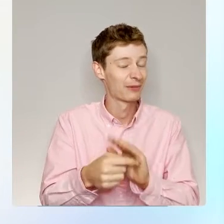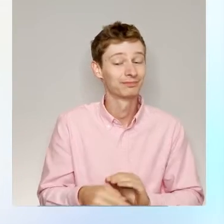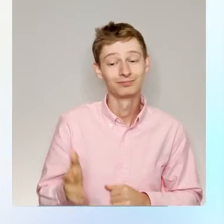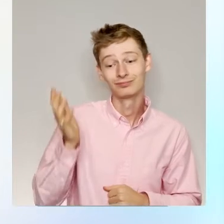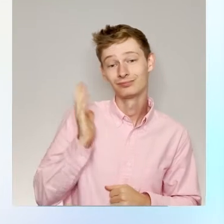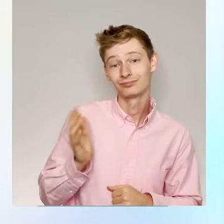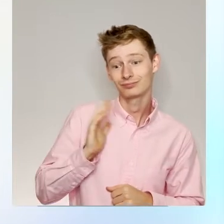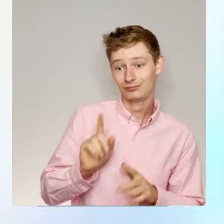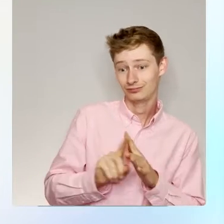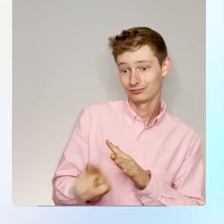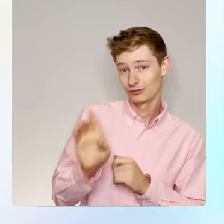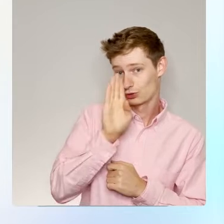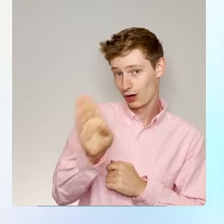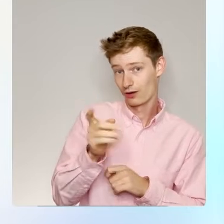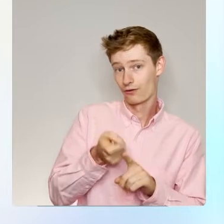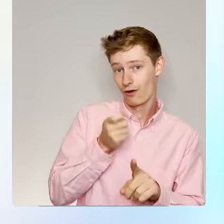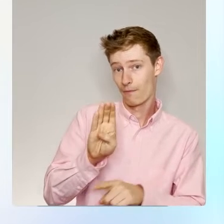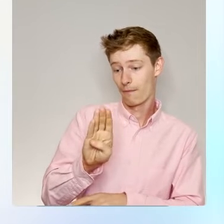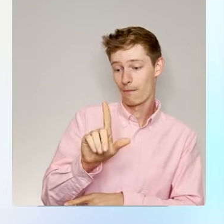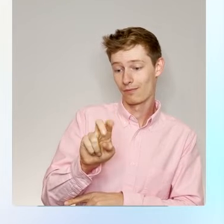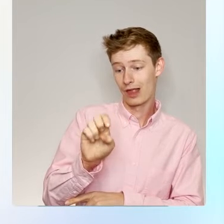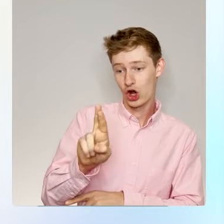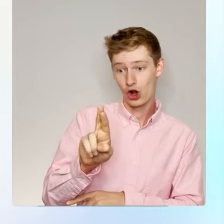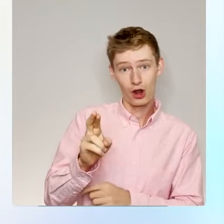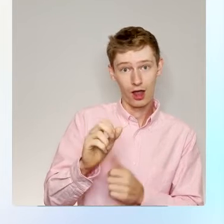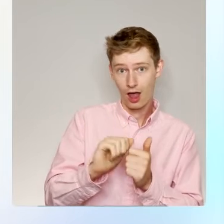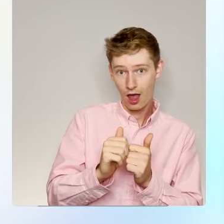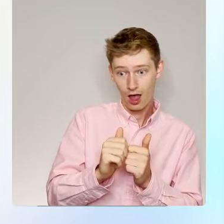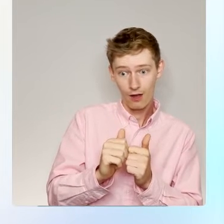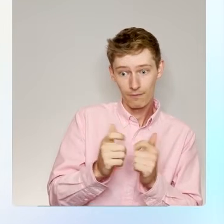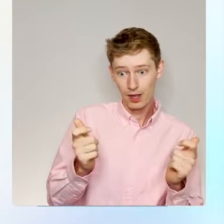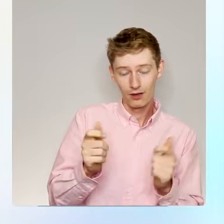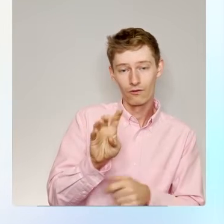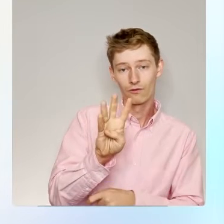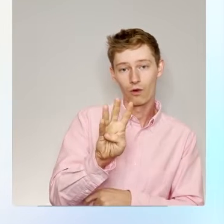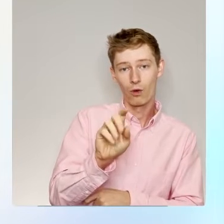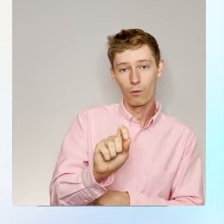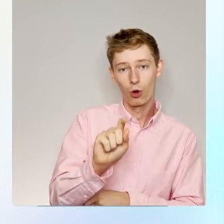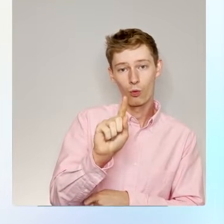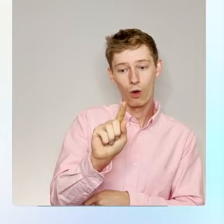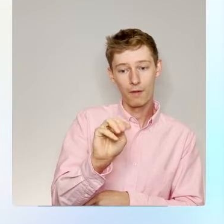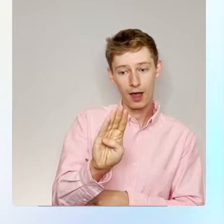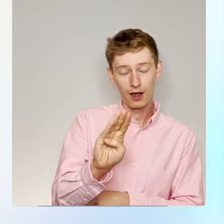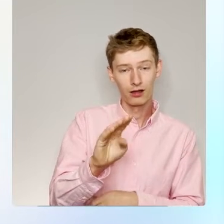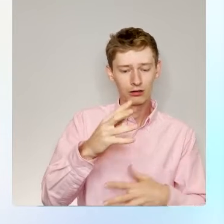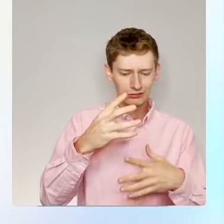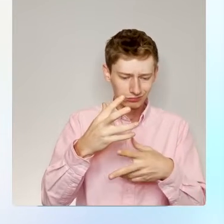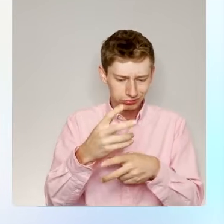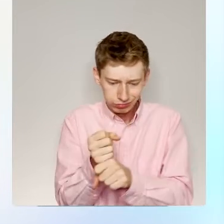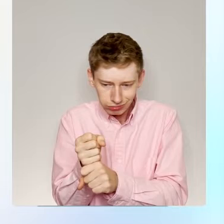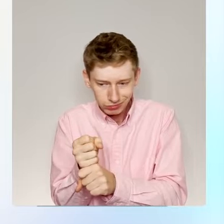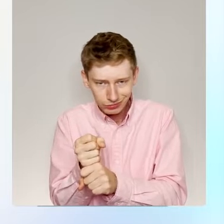from the almost 700 megabytes to less than 200 megabytes. Still big, but much more reasonable